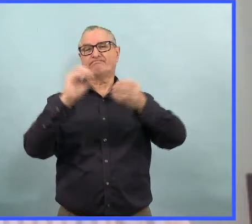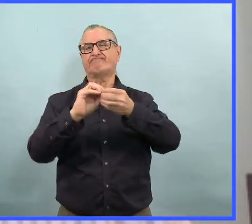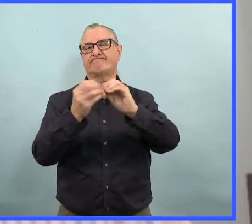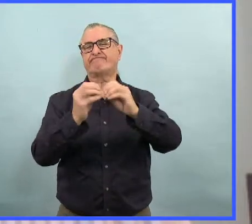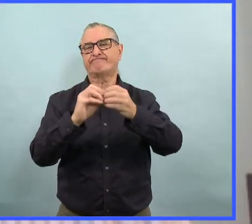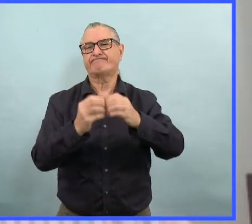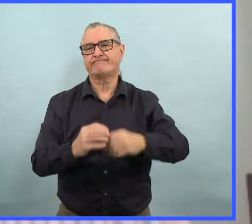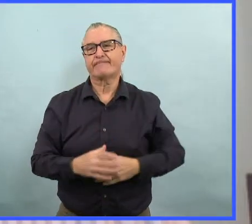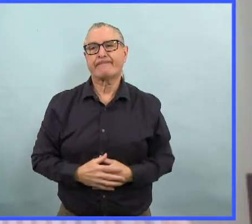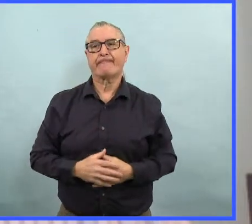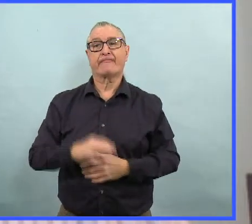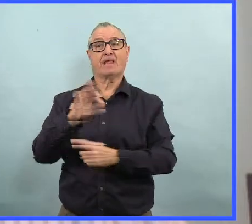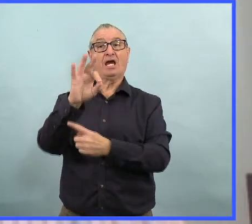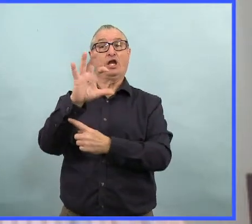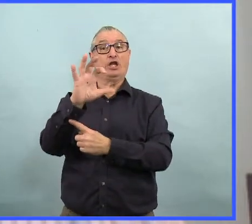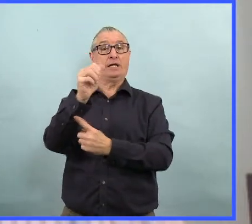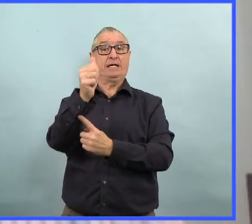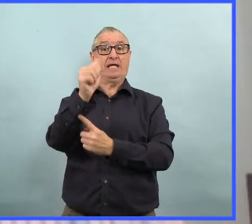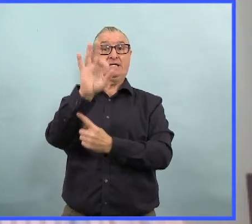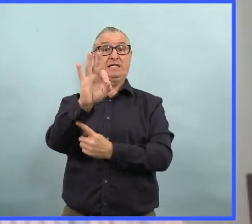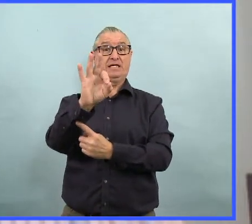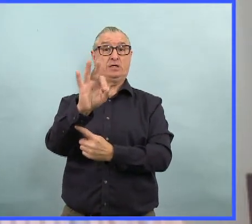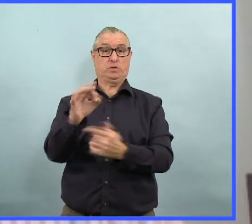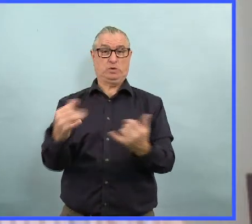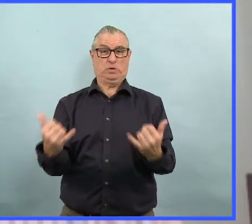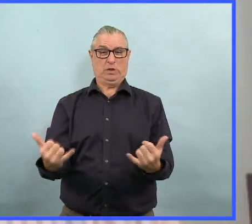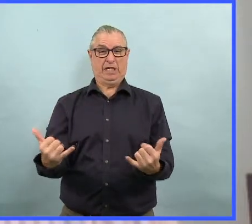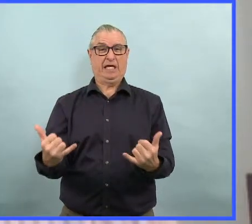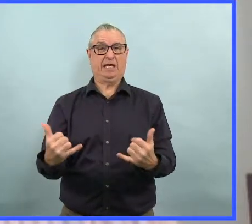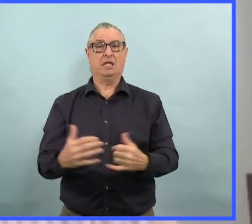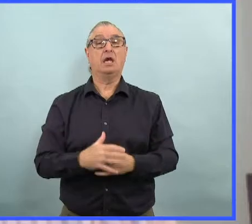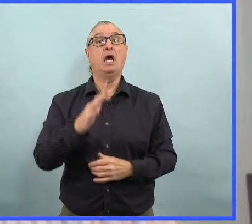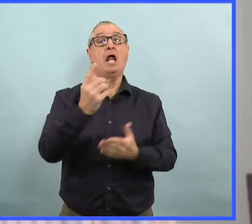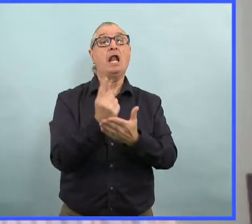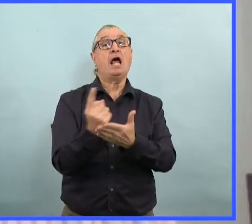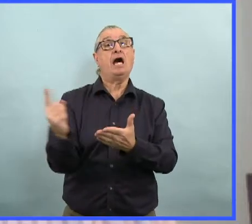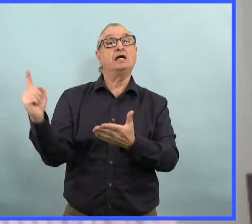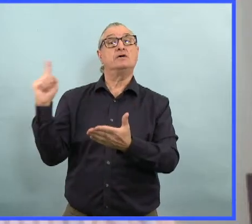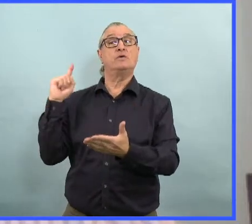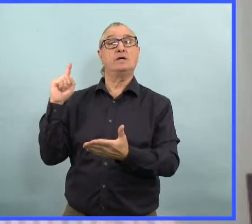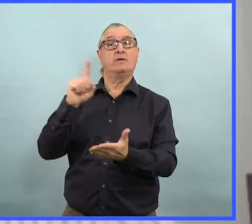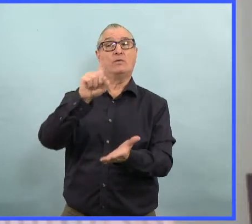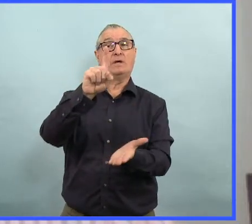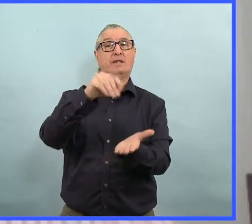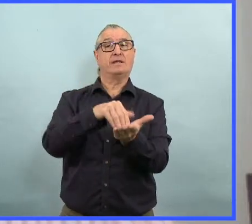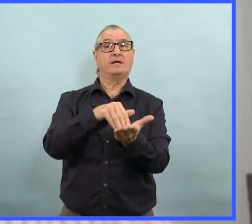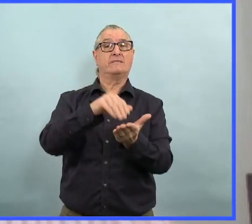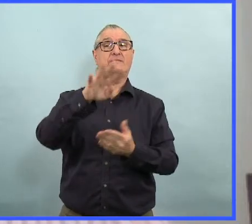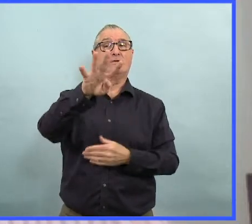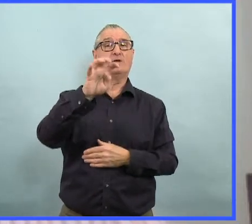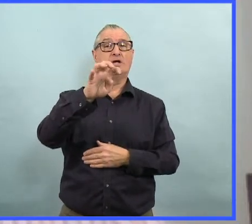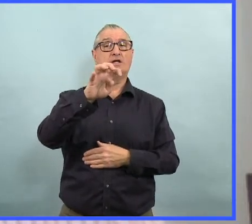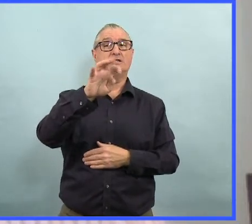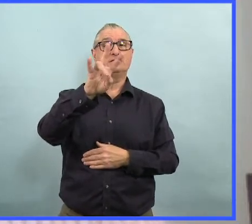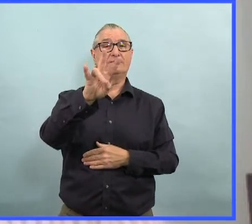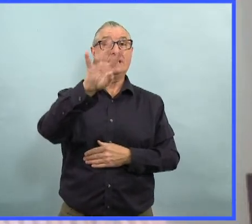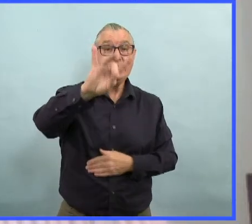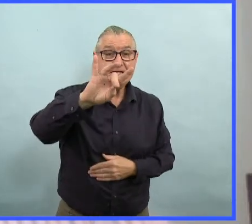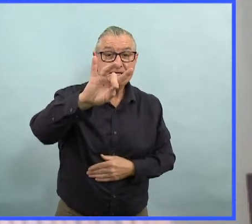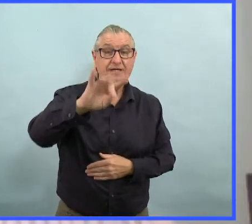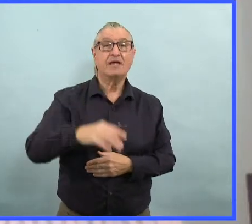last wednesday was 1478 the wednesday before that 1790 so this may give that impression of a